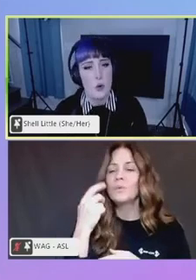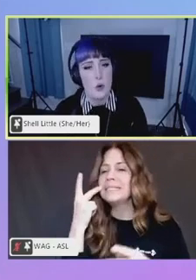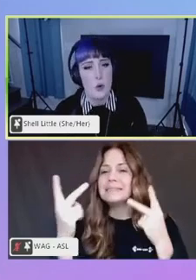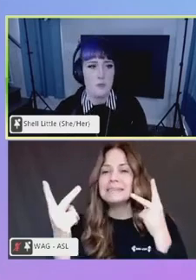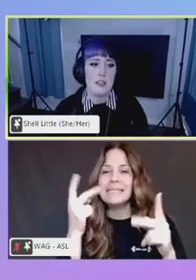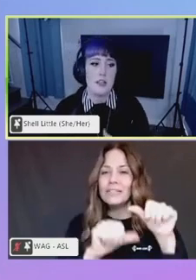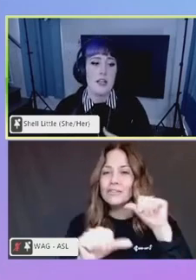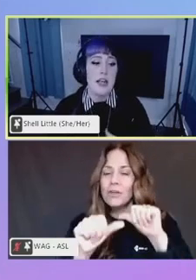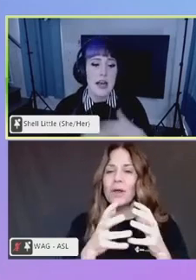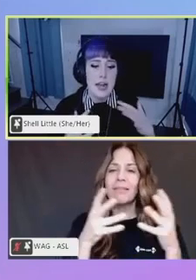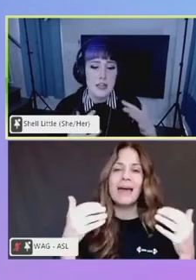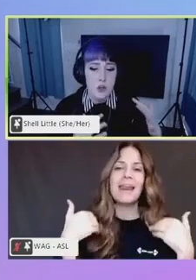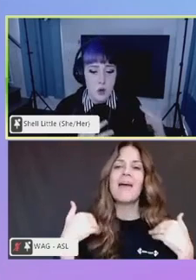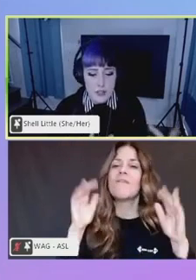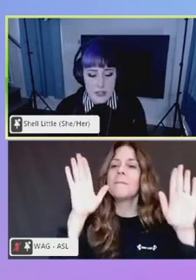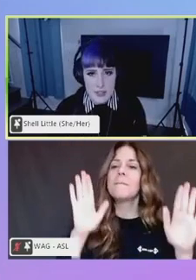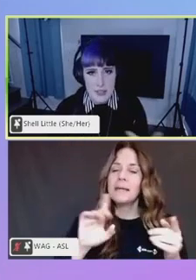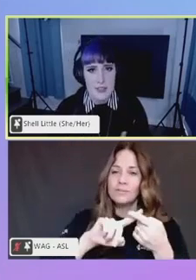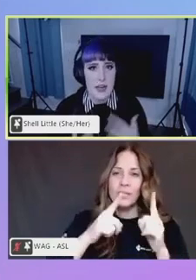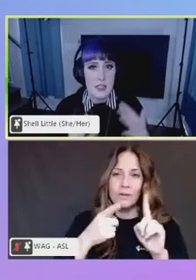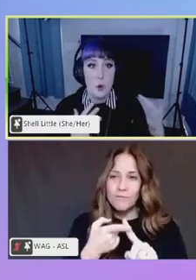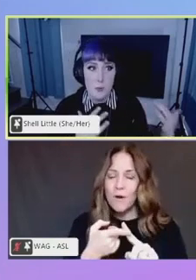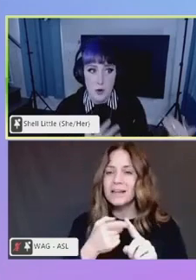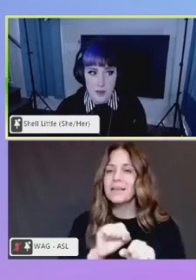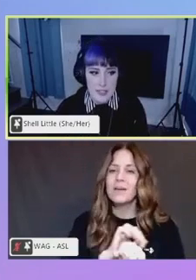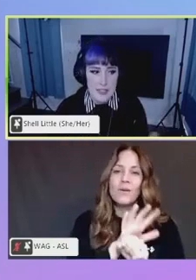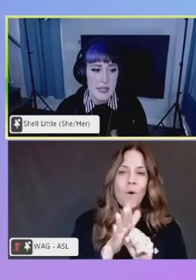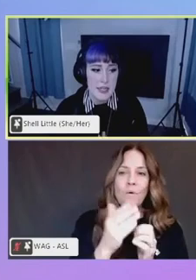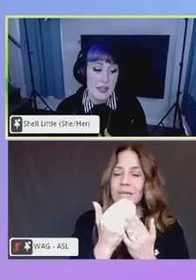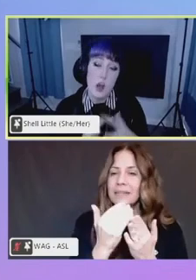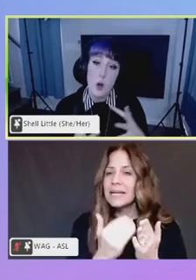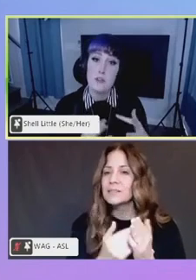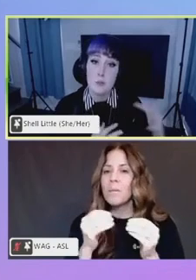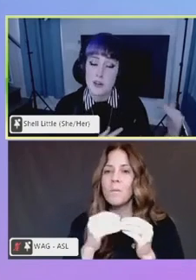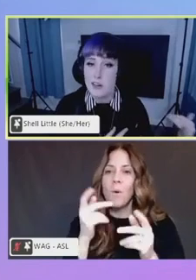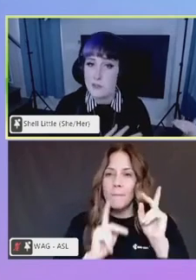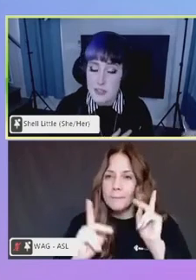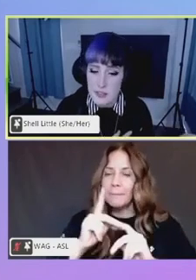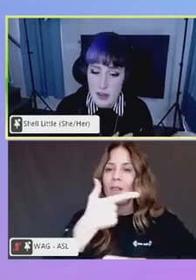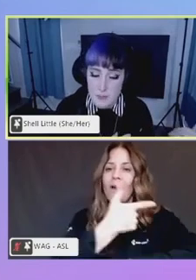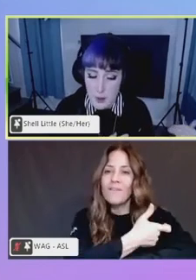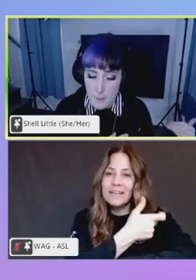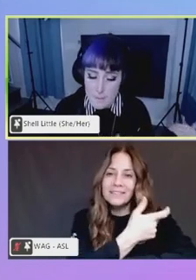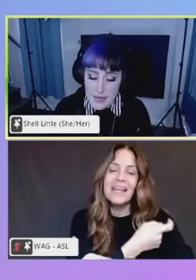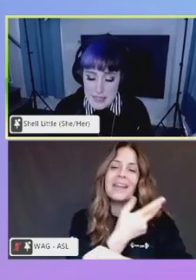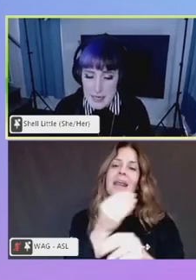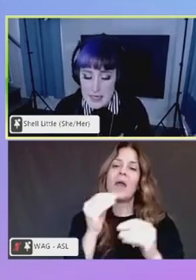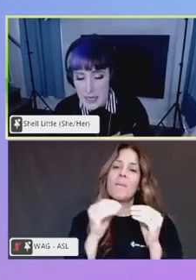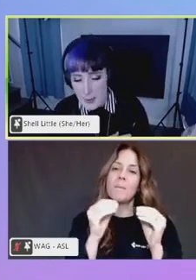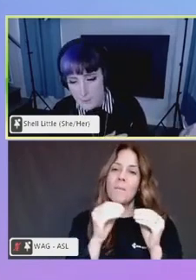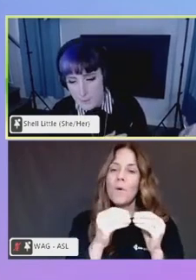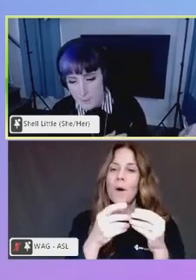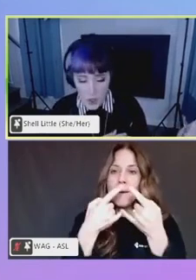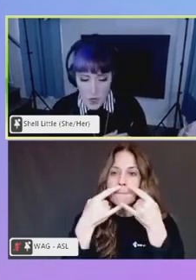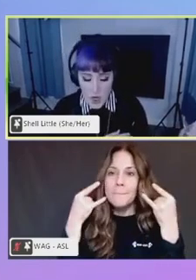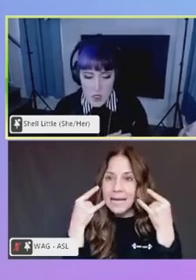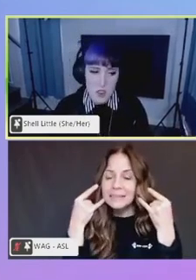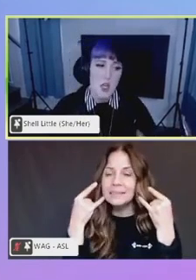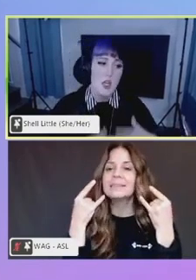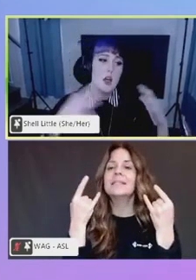Accessibility committee is amazing. My accessibility, media, you know, oftentimes it is in her community.. We see each other a lot. We have amazing friends. And as COVID